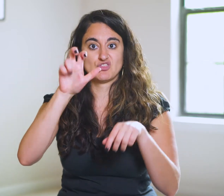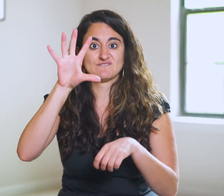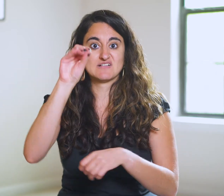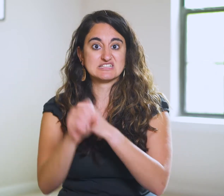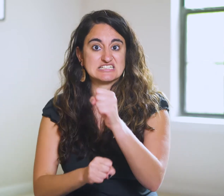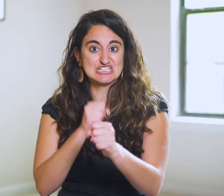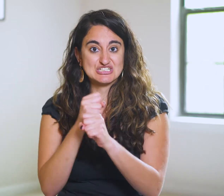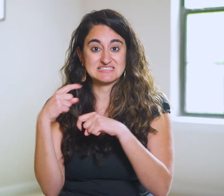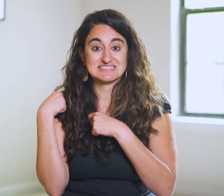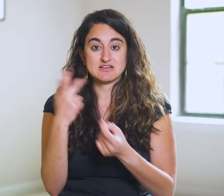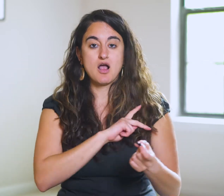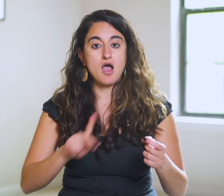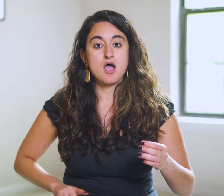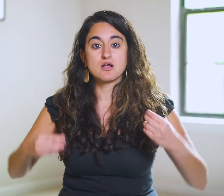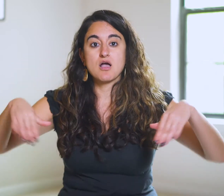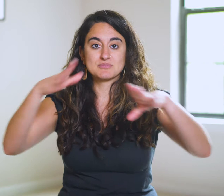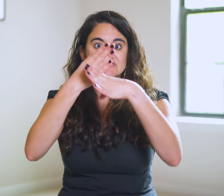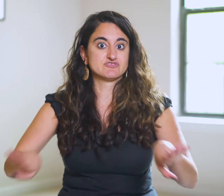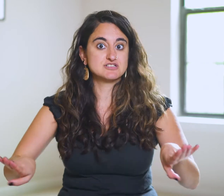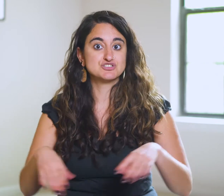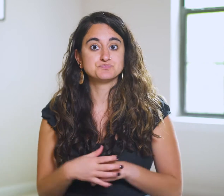in the 350 years since the kingdom divided.